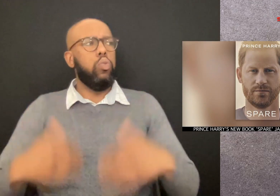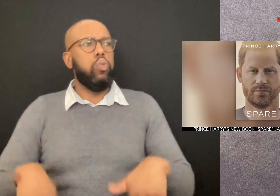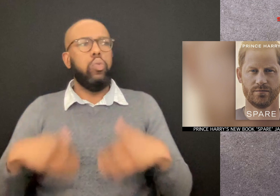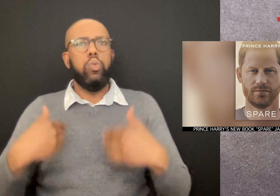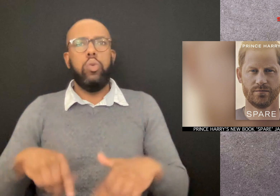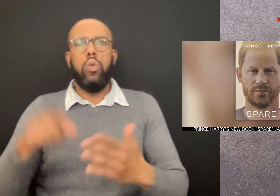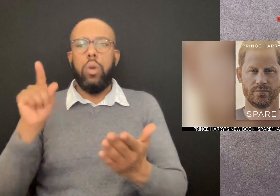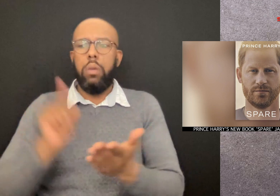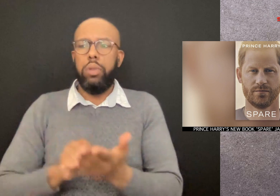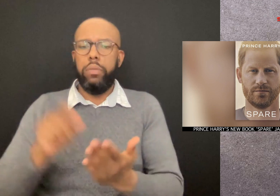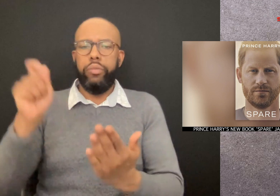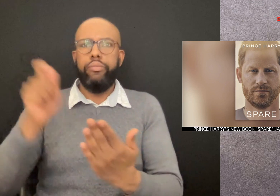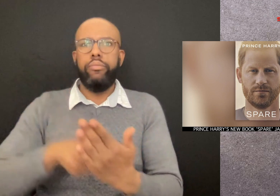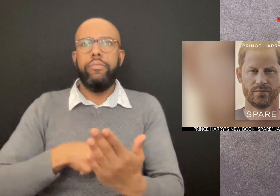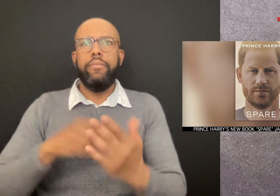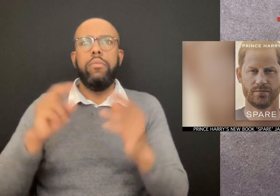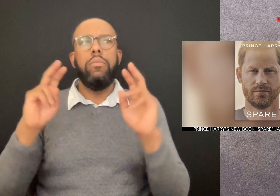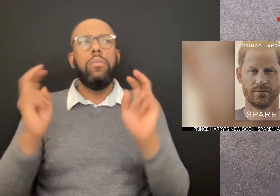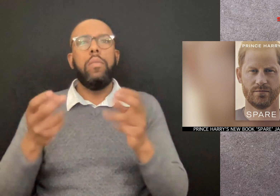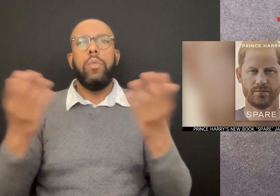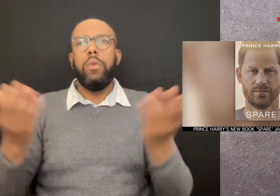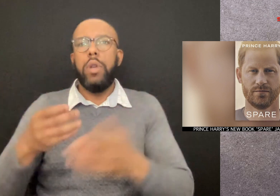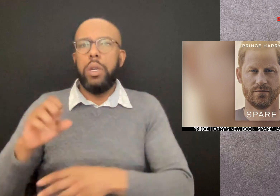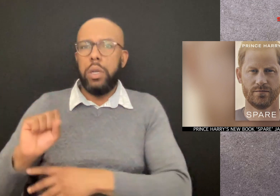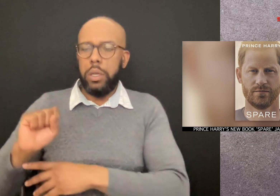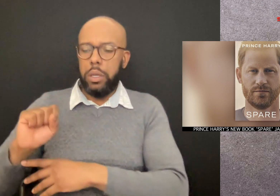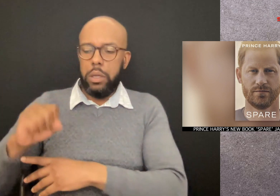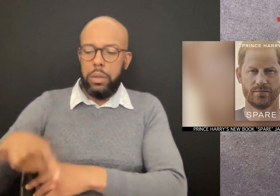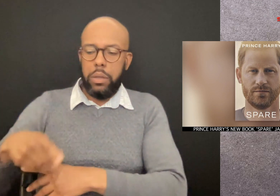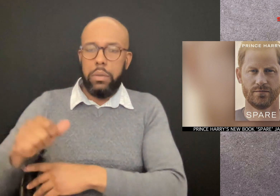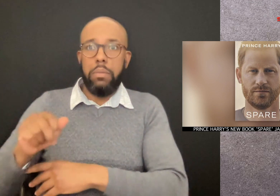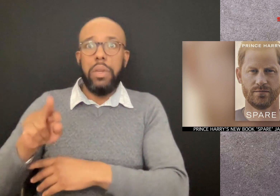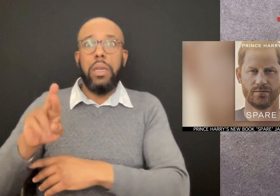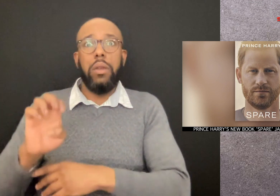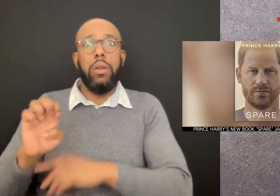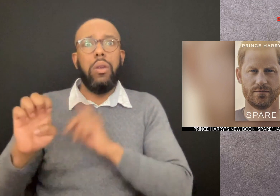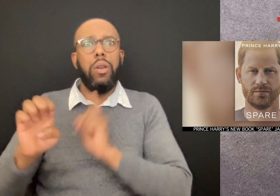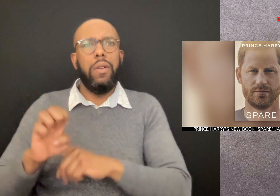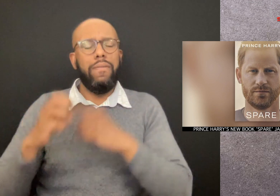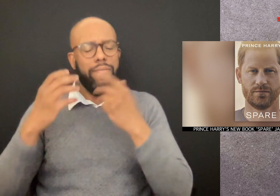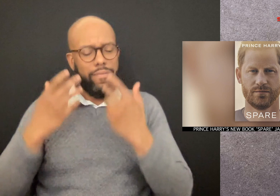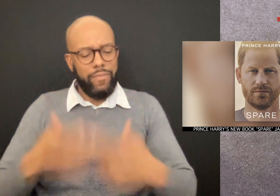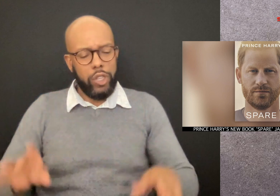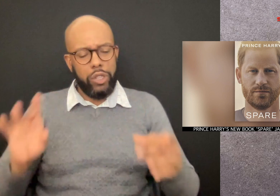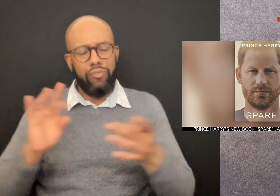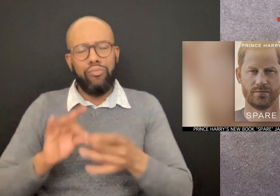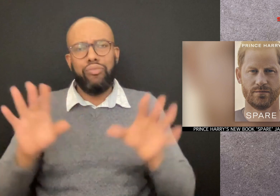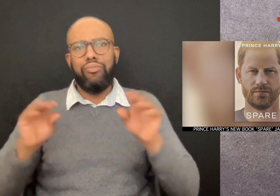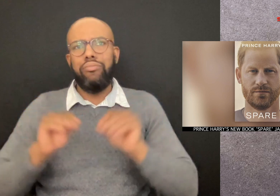Prince Harry is much anticipated Memoir entitled spare has officially been published.